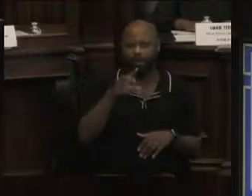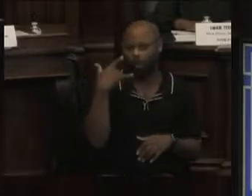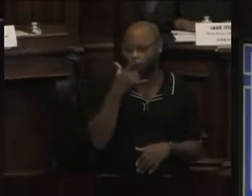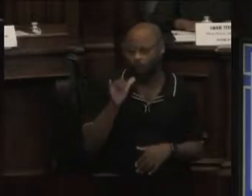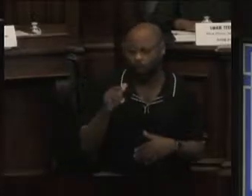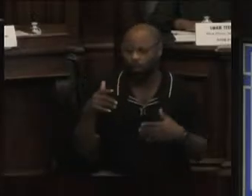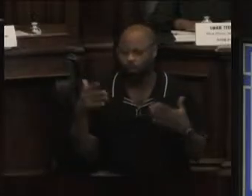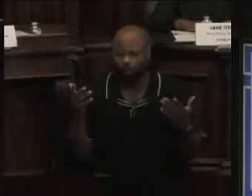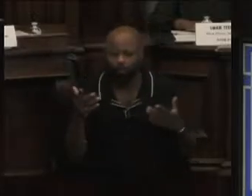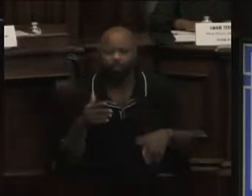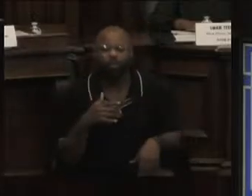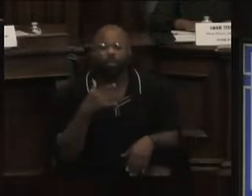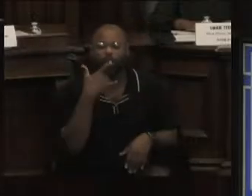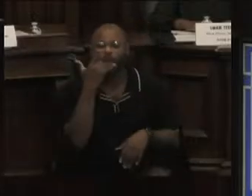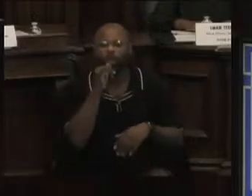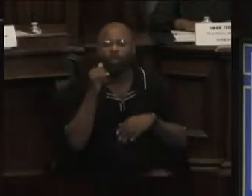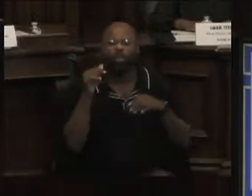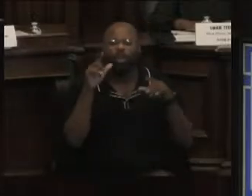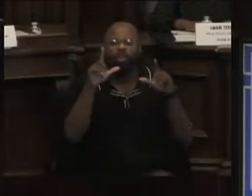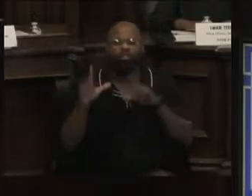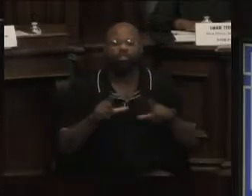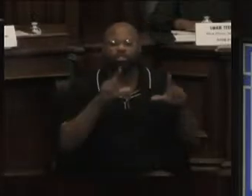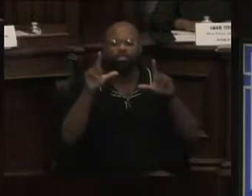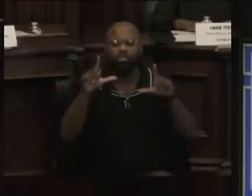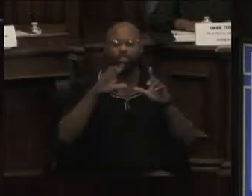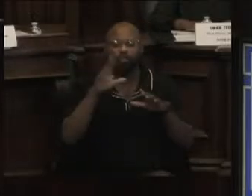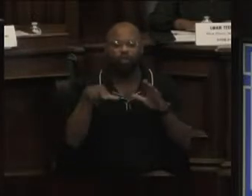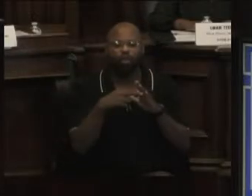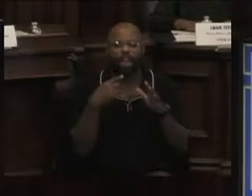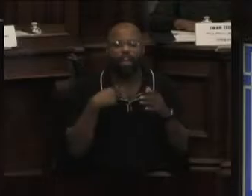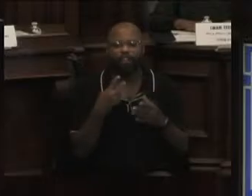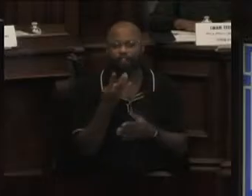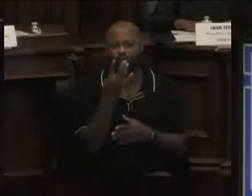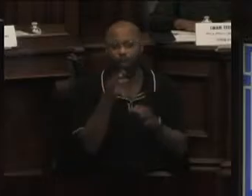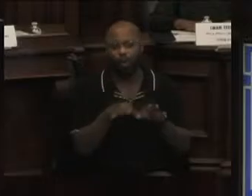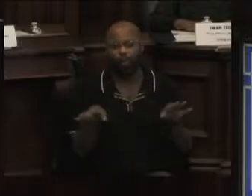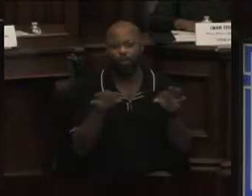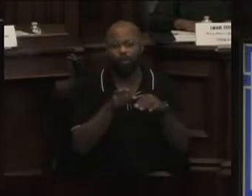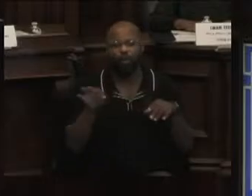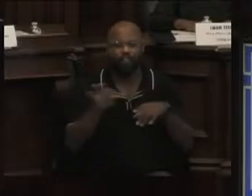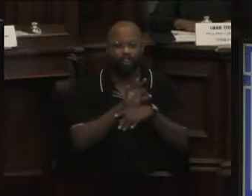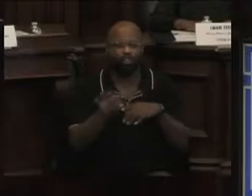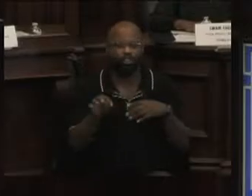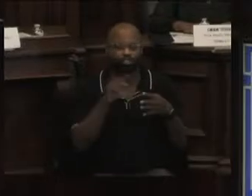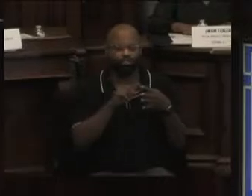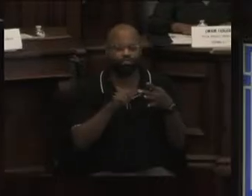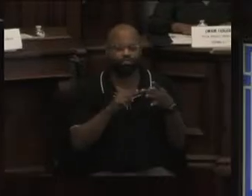Accountability Board look like?